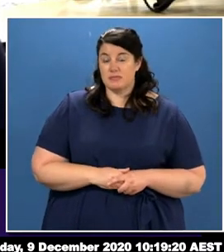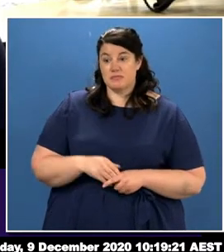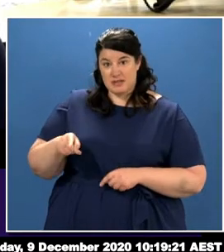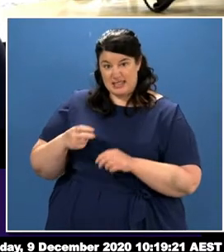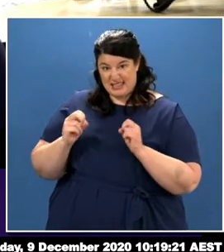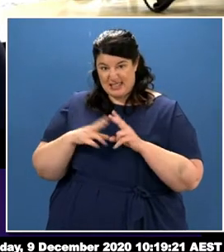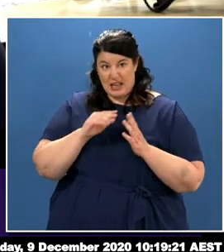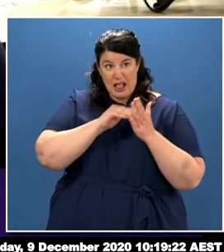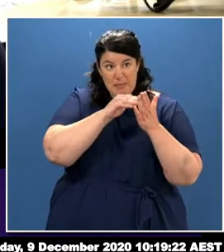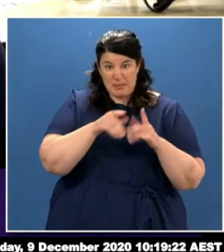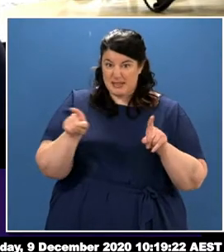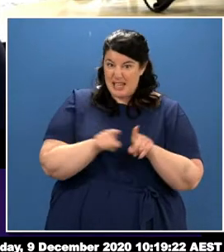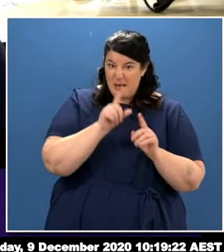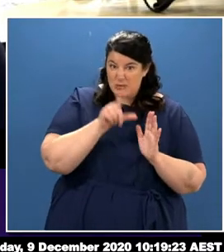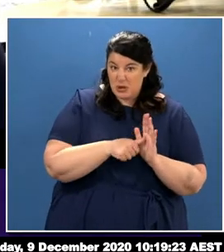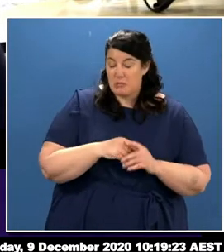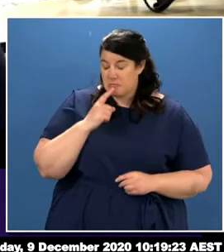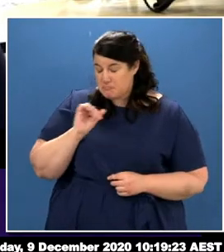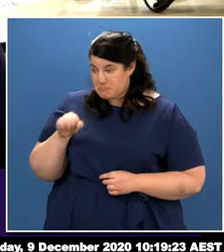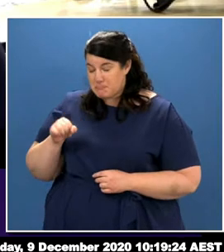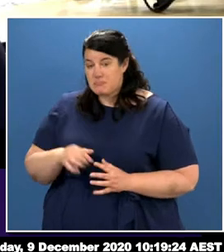Can you tell us what your role was, I guess in relation to